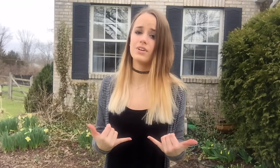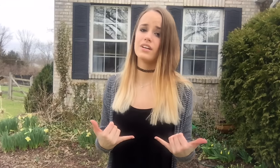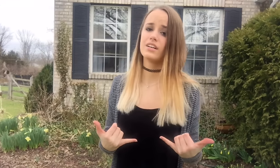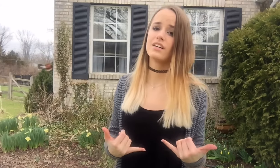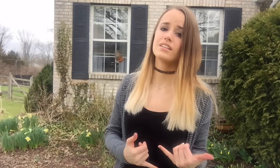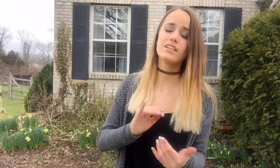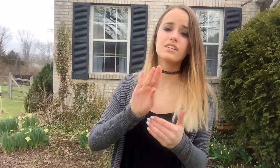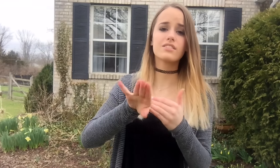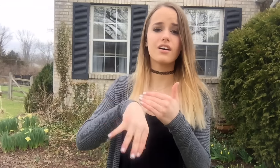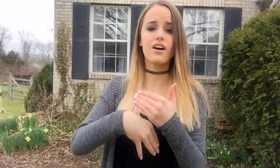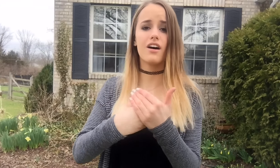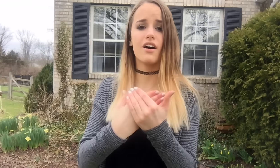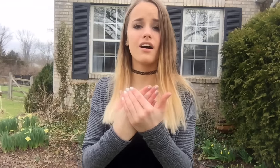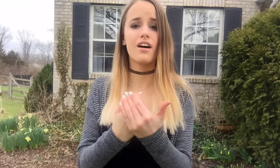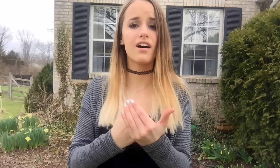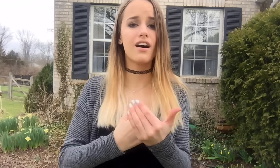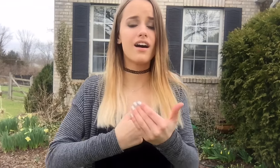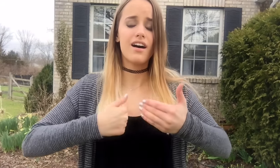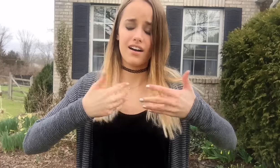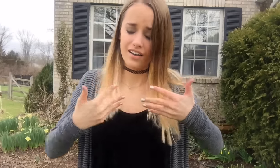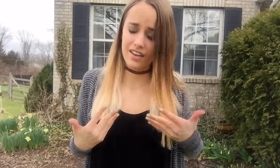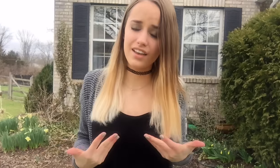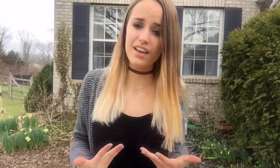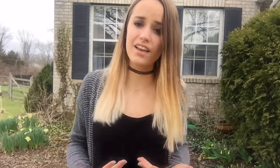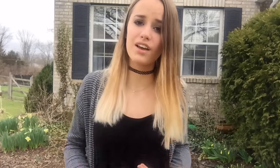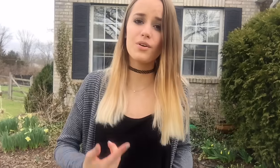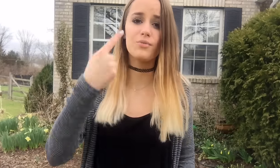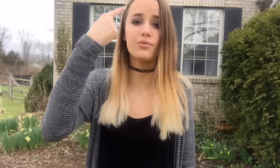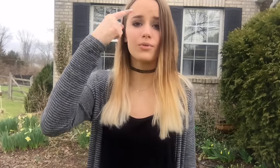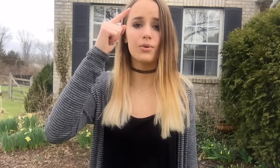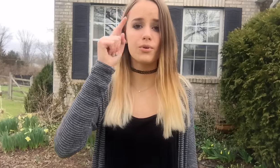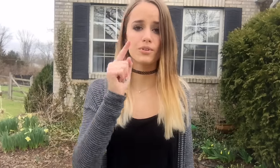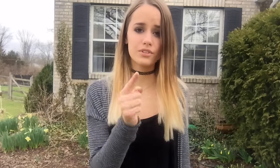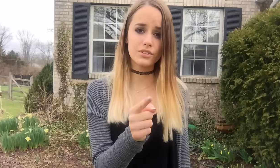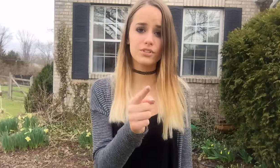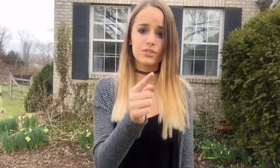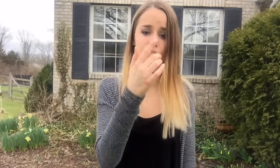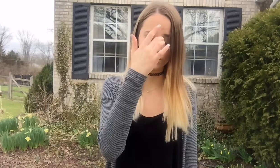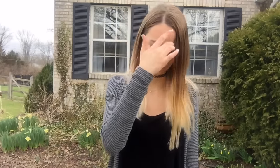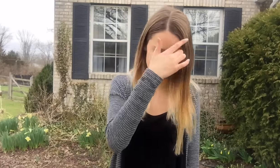This is all I am for you